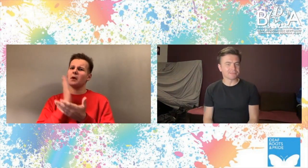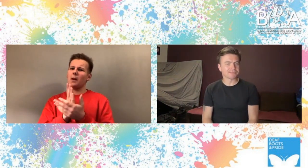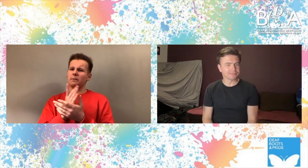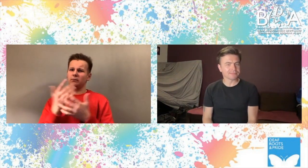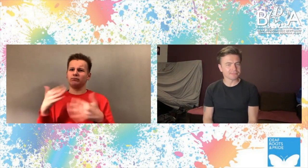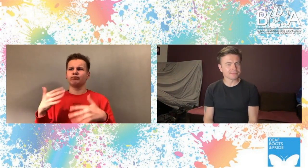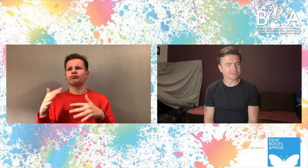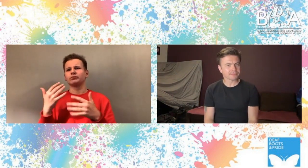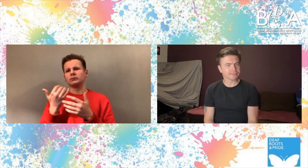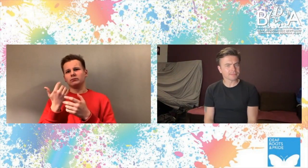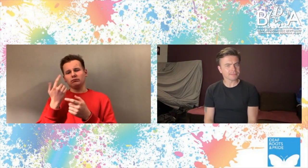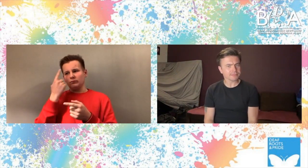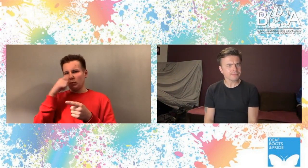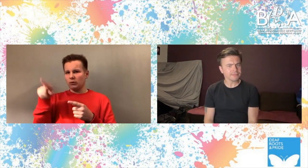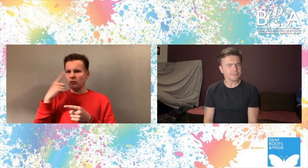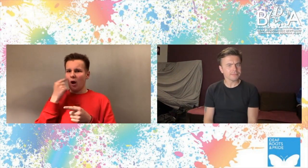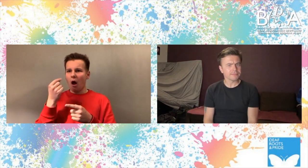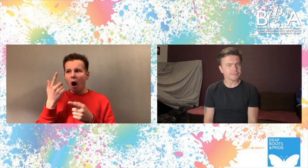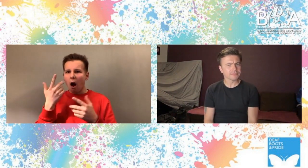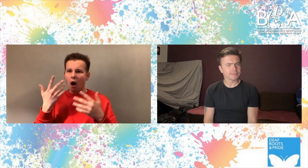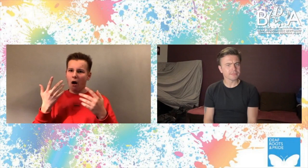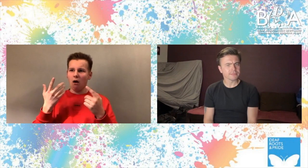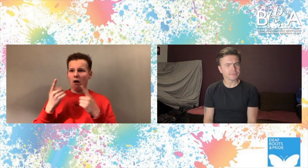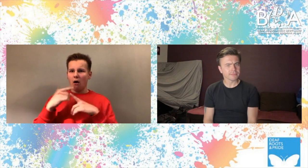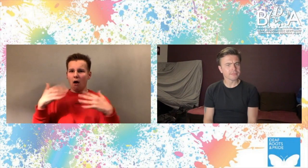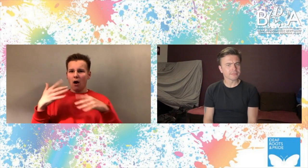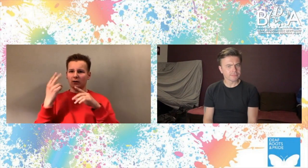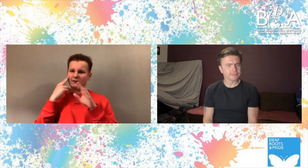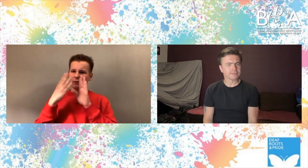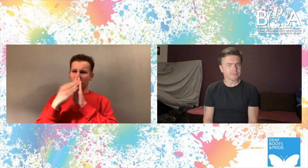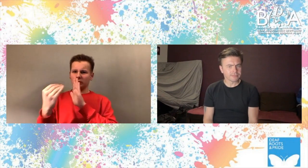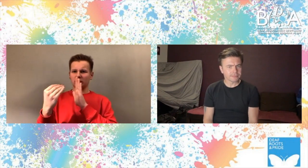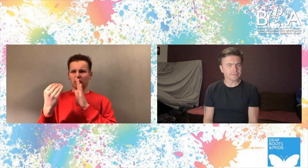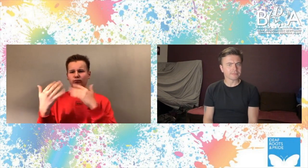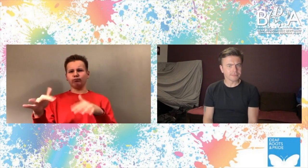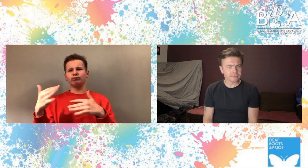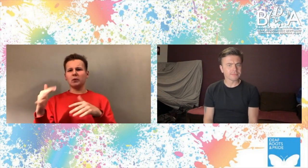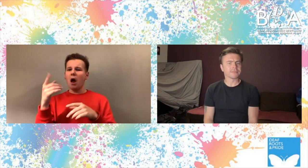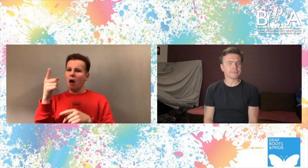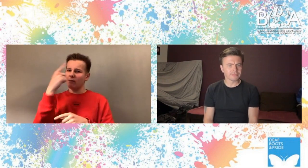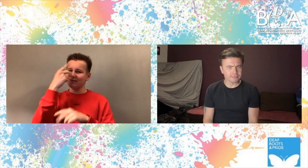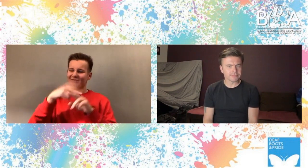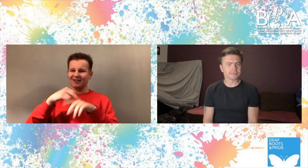That would be good. I think if you did that, it would be amazing. I’m sure a lot of different